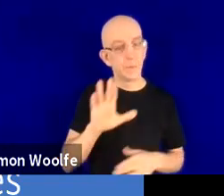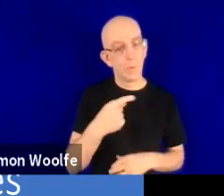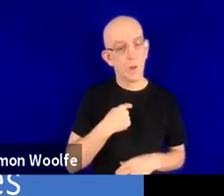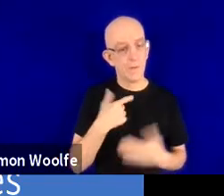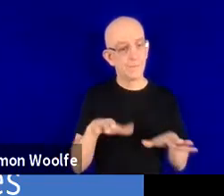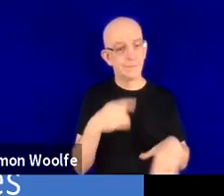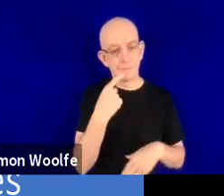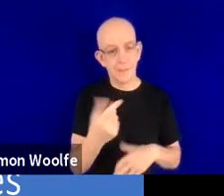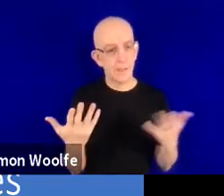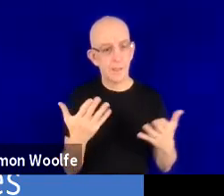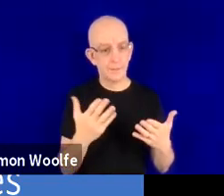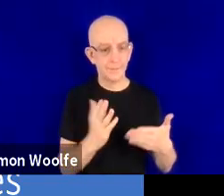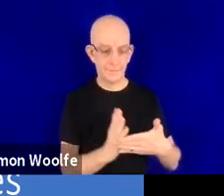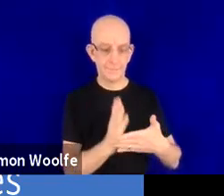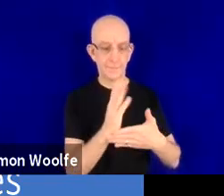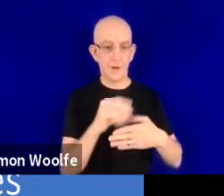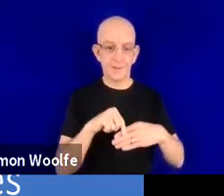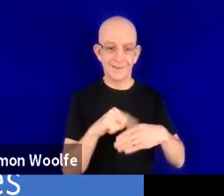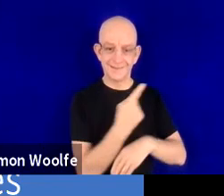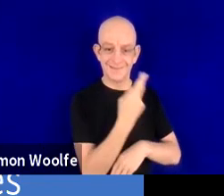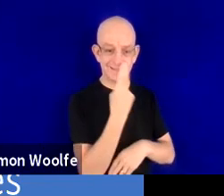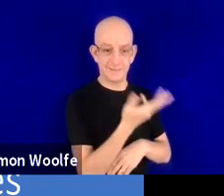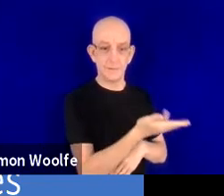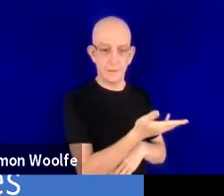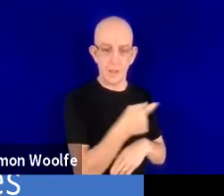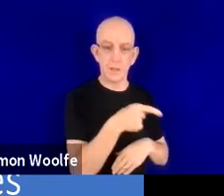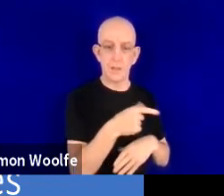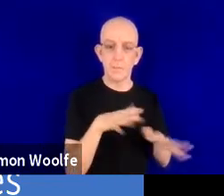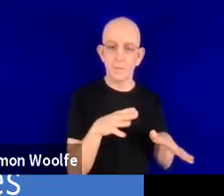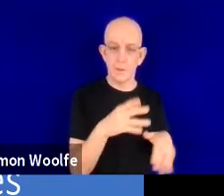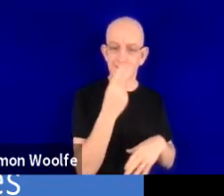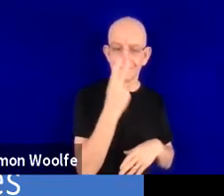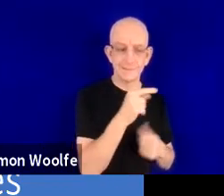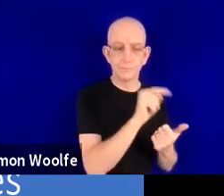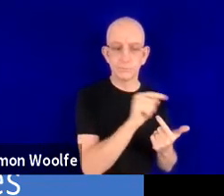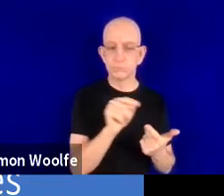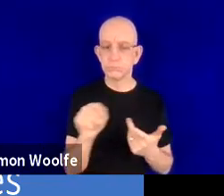To get a sense of how significant that was, we can kind of return to the charts I showed you earlier